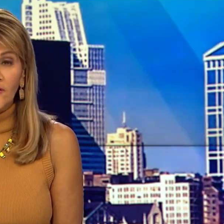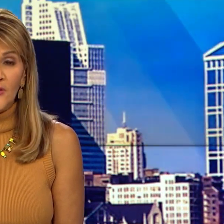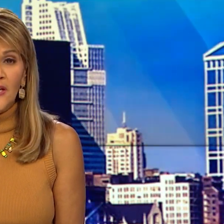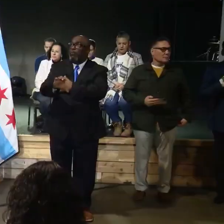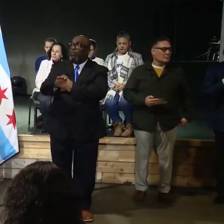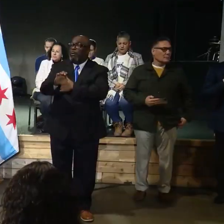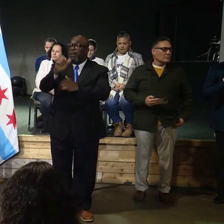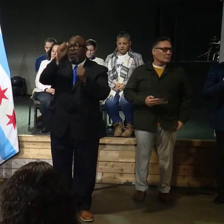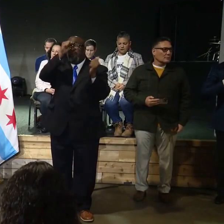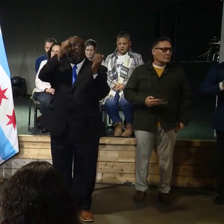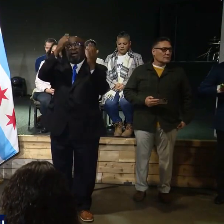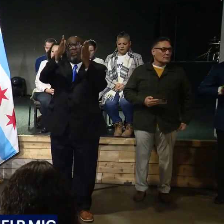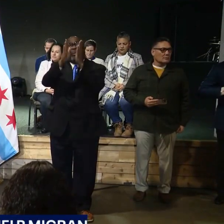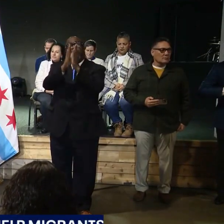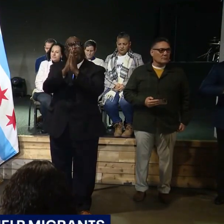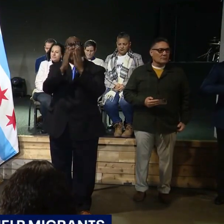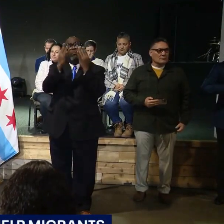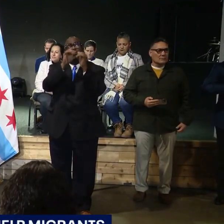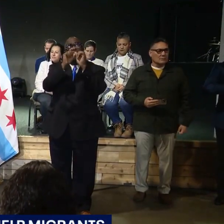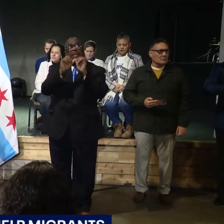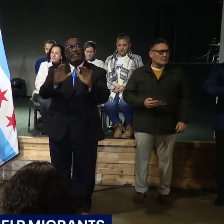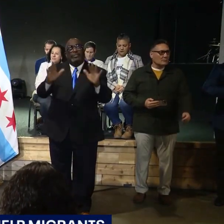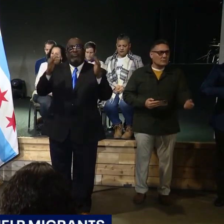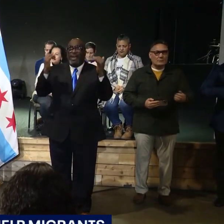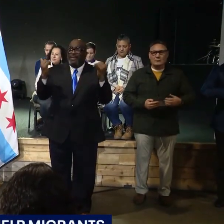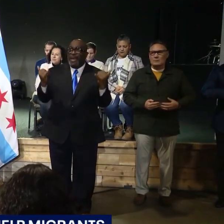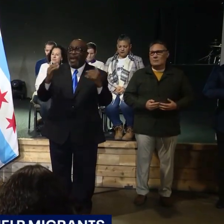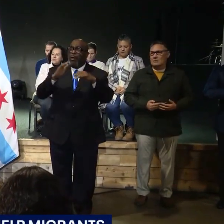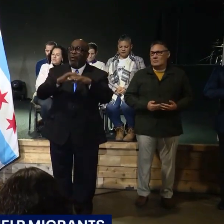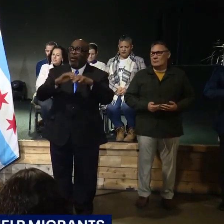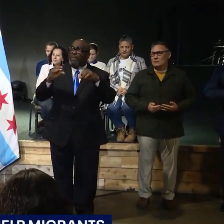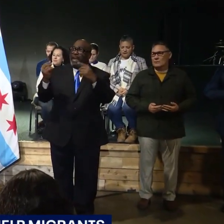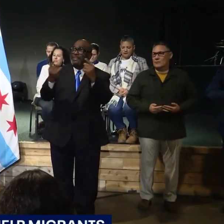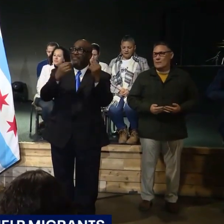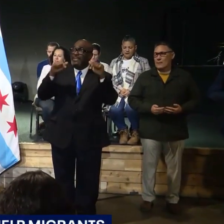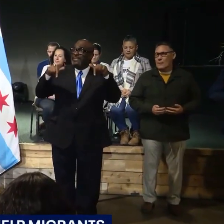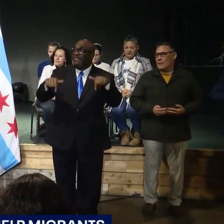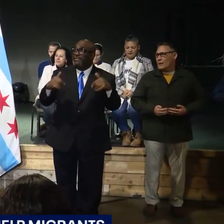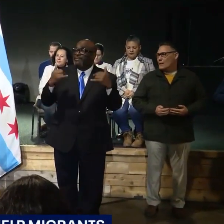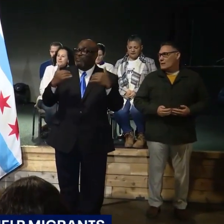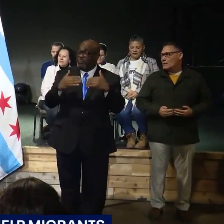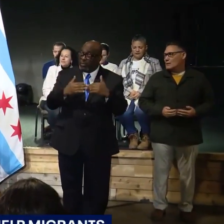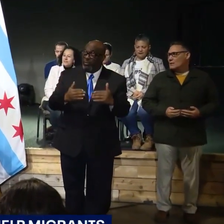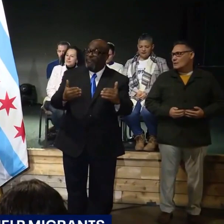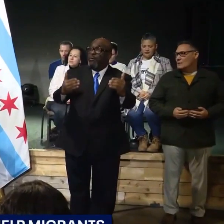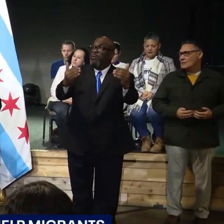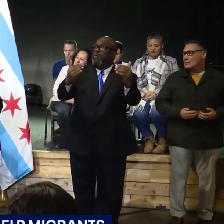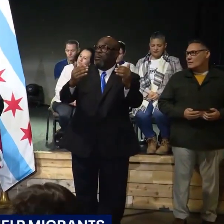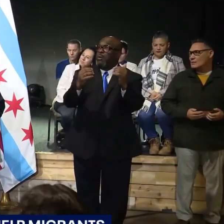DONATION FOR MIGRANTS JUST IN TIME AS THE WEATHER IS GETTING COLD. MAYOR BRANDON JOHNSON ANNOUNCING MORE FUNDING FOR